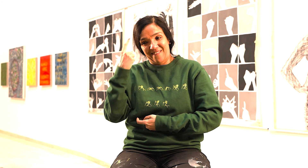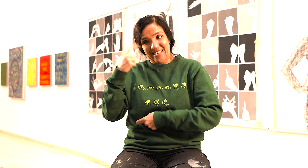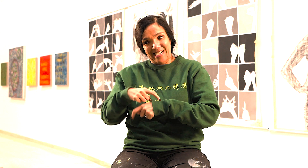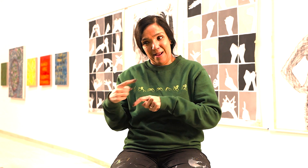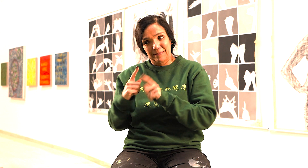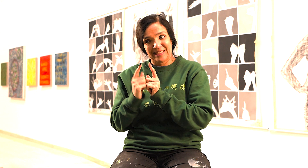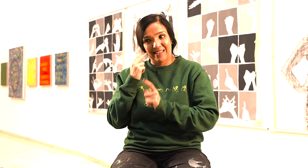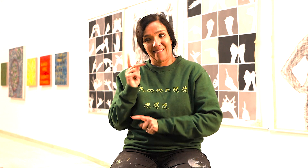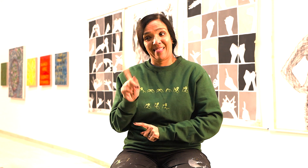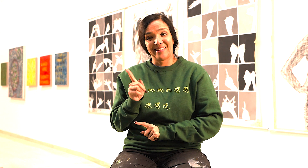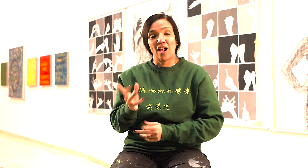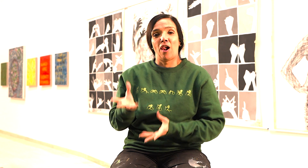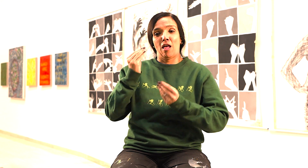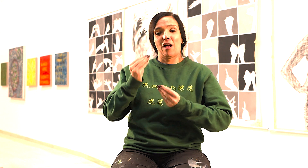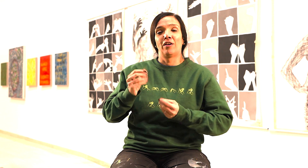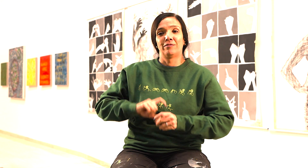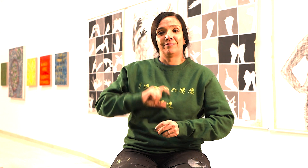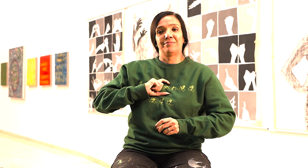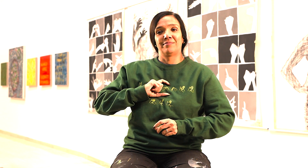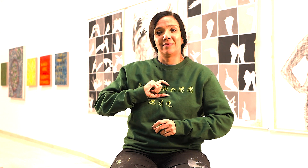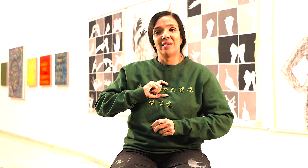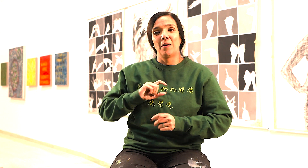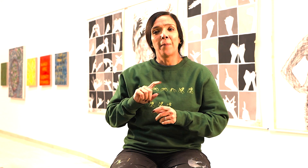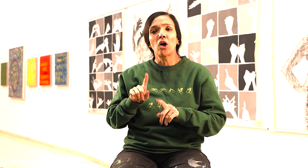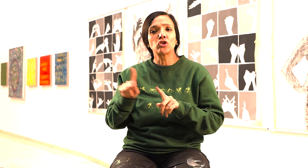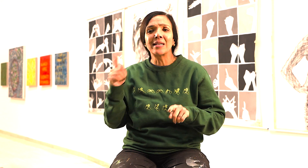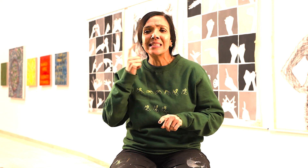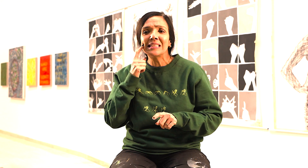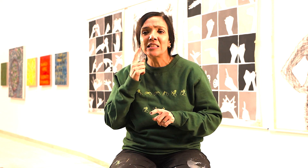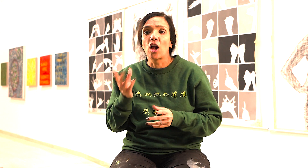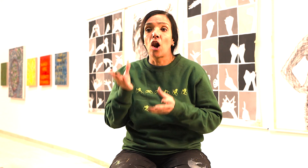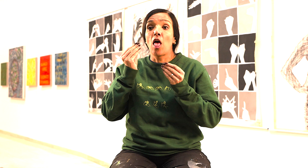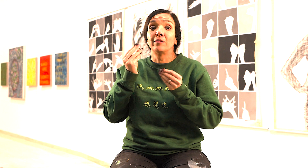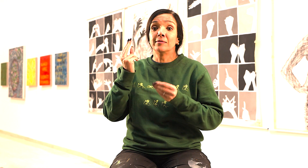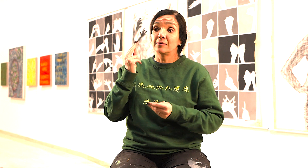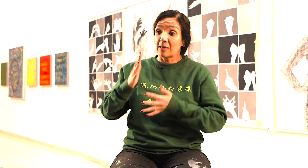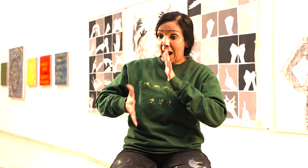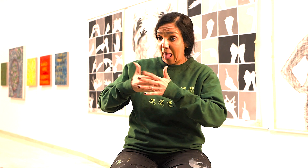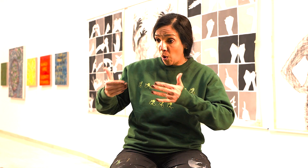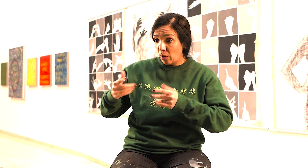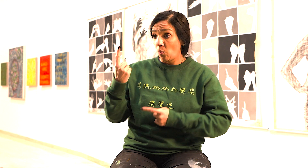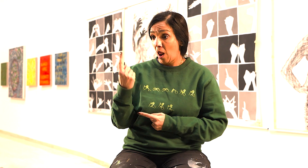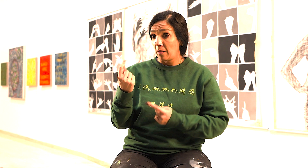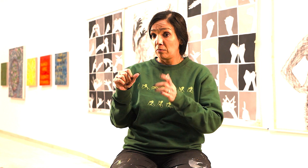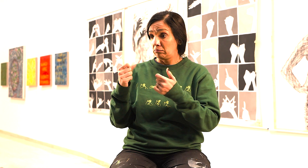which just makes me laugh, looking back at the Deaf people I met-- but it gave me confidence to learn. It wasn't easy.